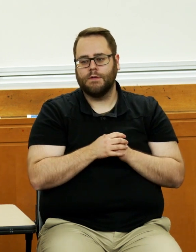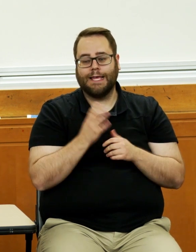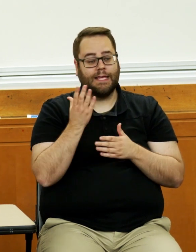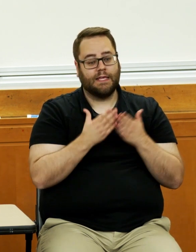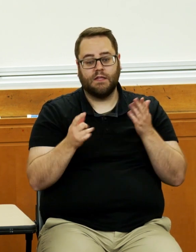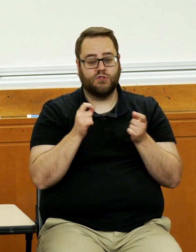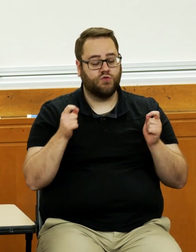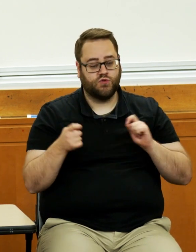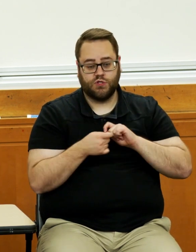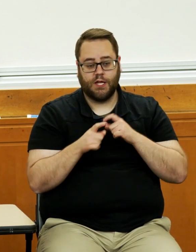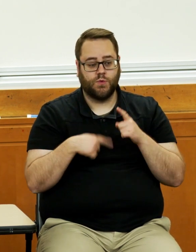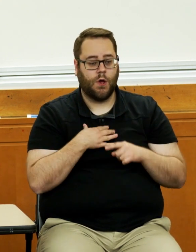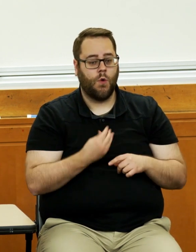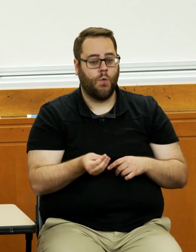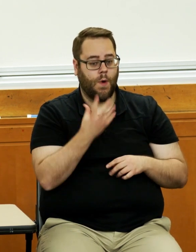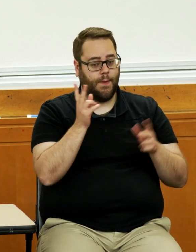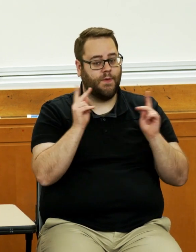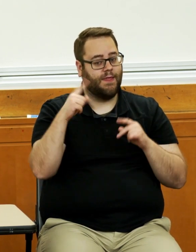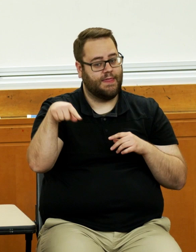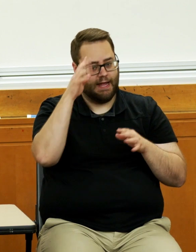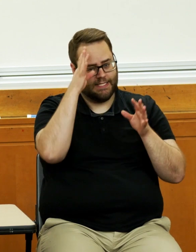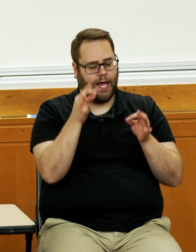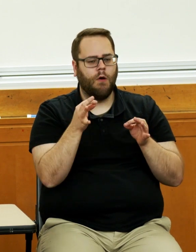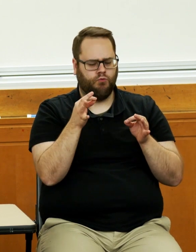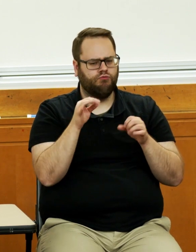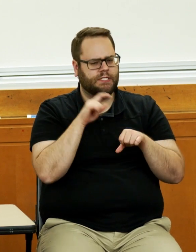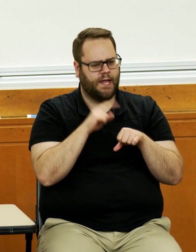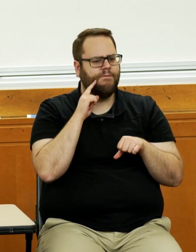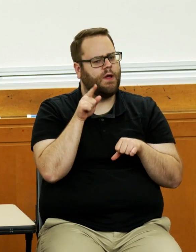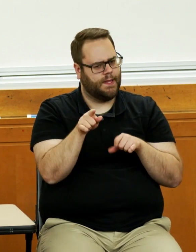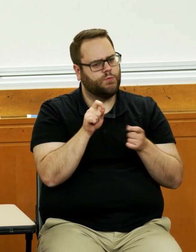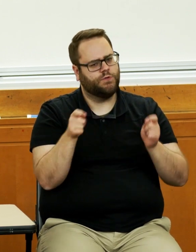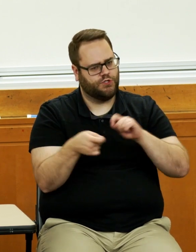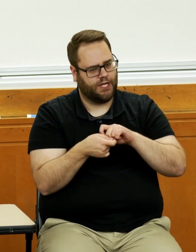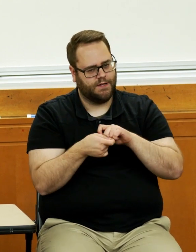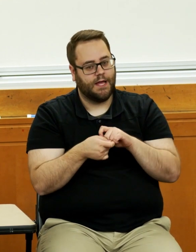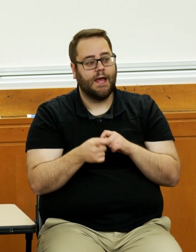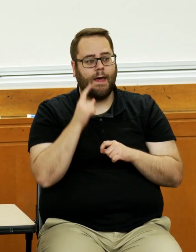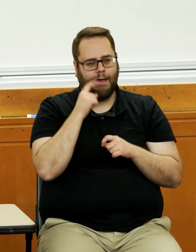when white people decide that it's time for them to change. And I think I would be careful about